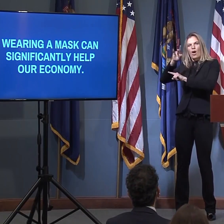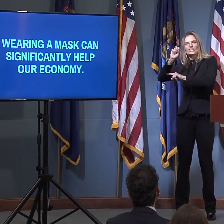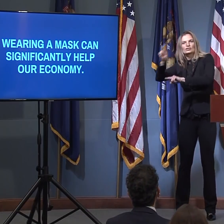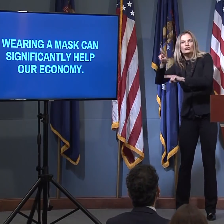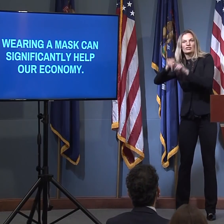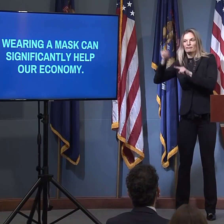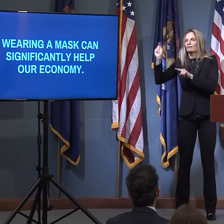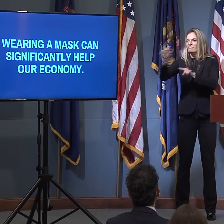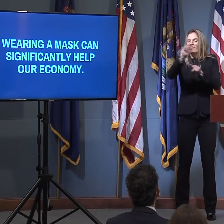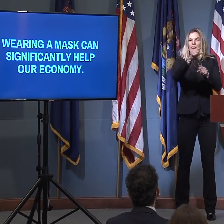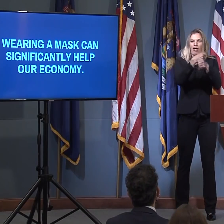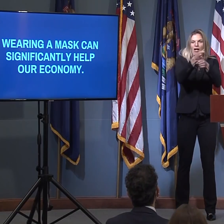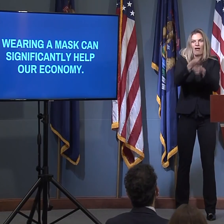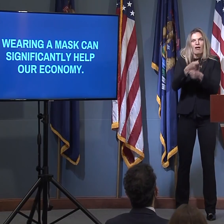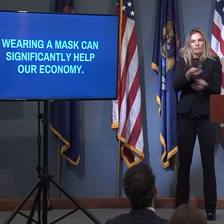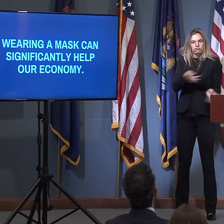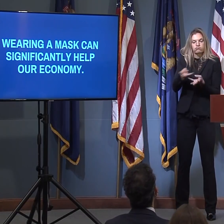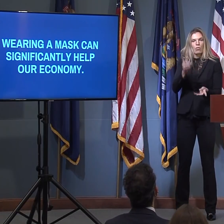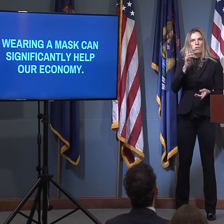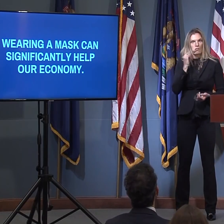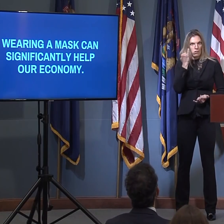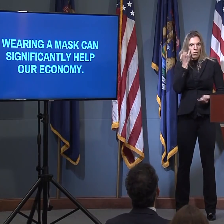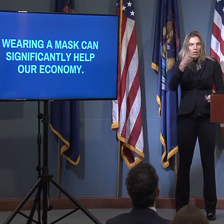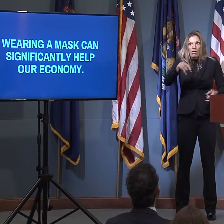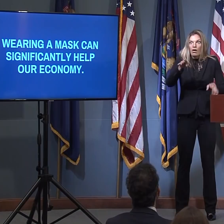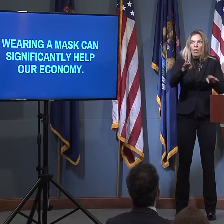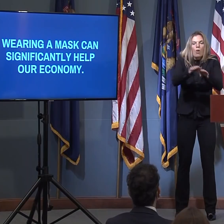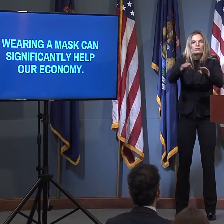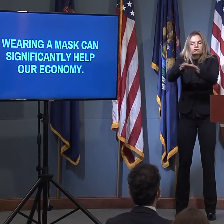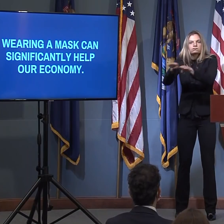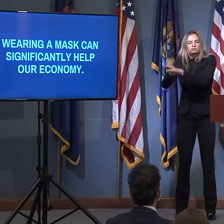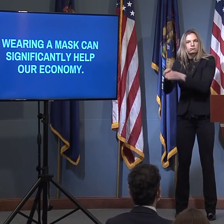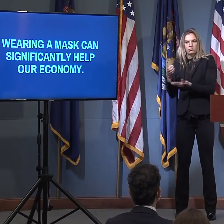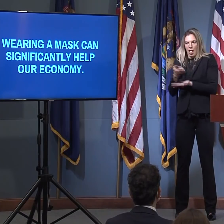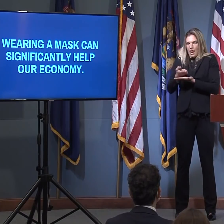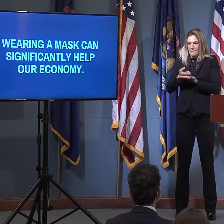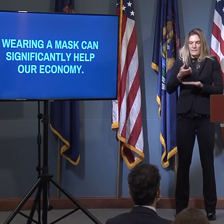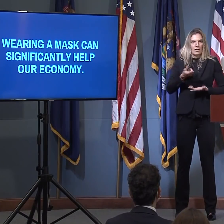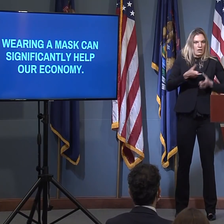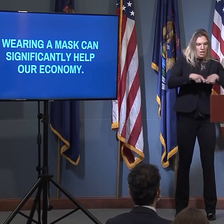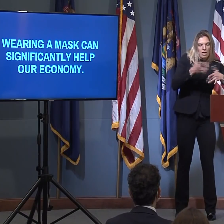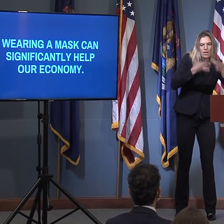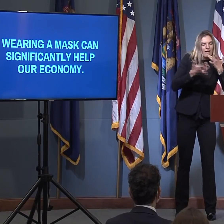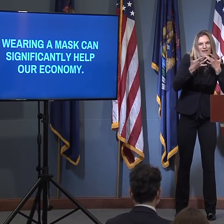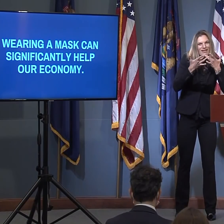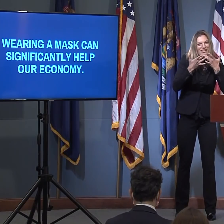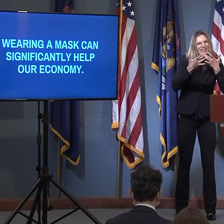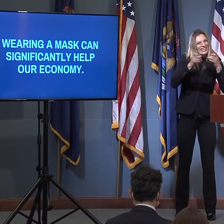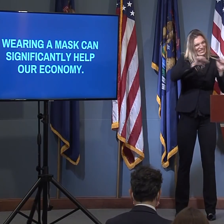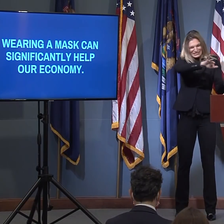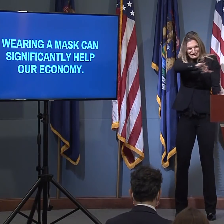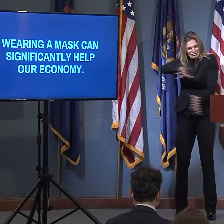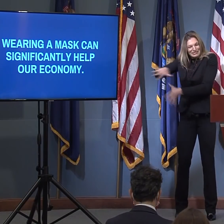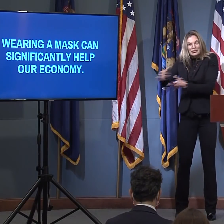PLANTS THAT EM PLO THOUSANDS OF MICHIGAN WORKERS. JOBS THAT ARE WHOLE ECONOMY